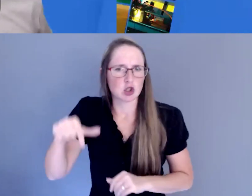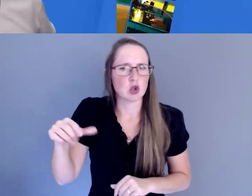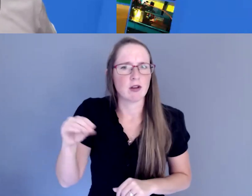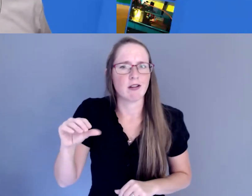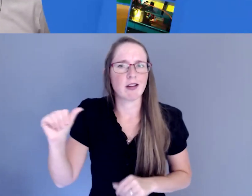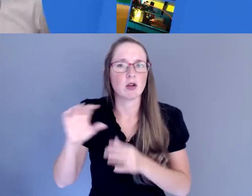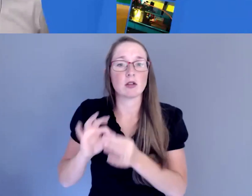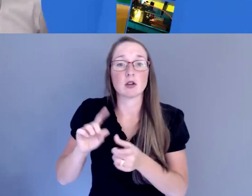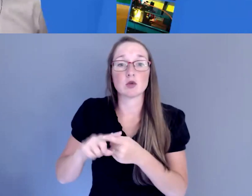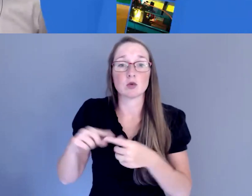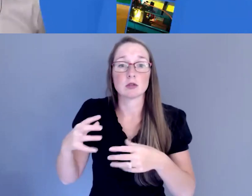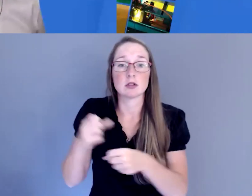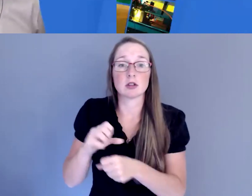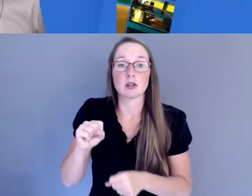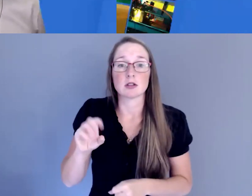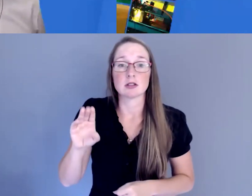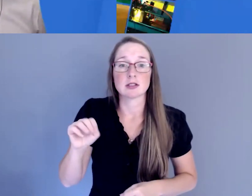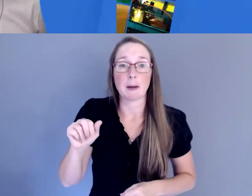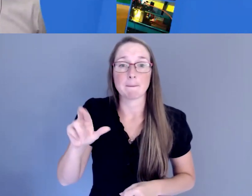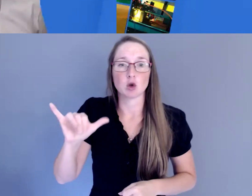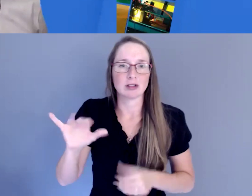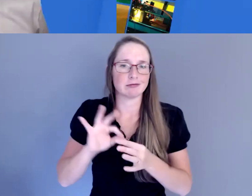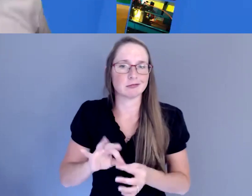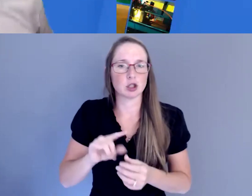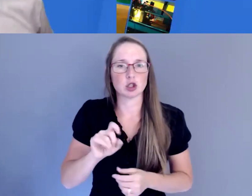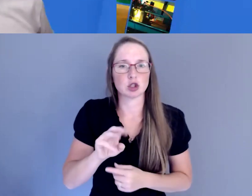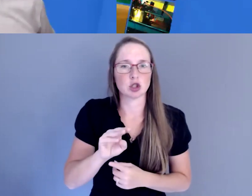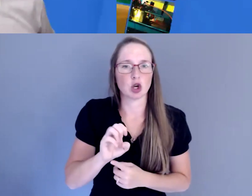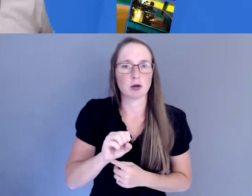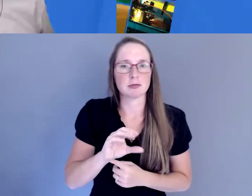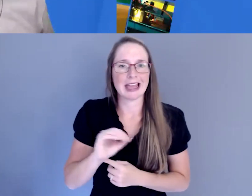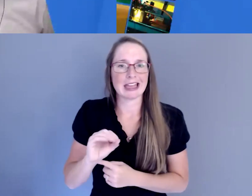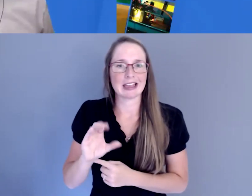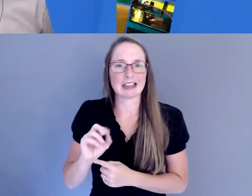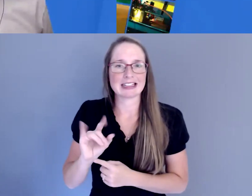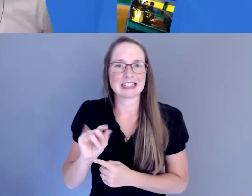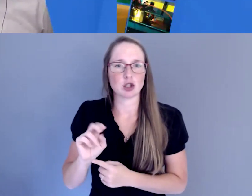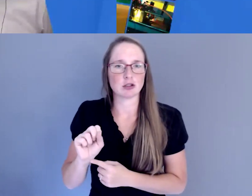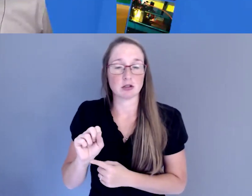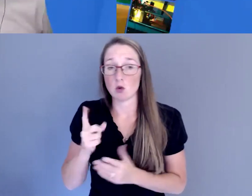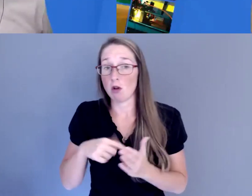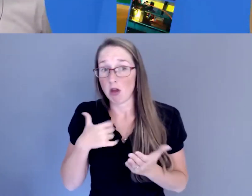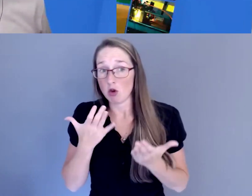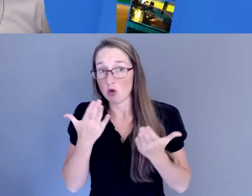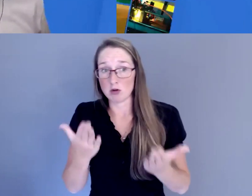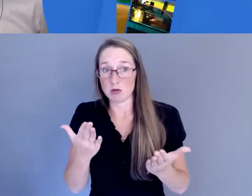summaries of the terms and conditions. What I would recommend you do is you go to